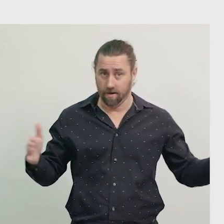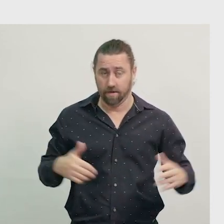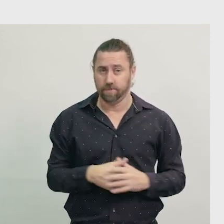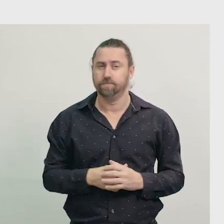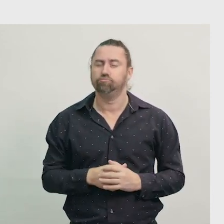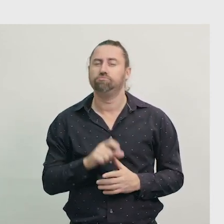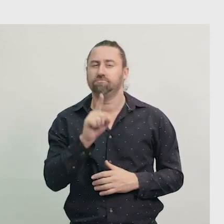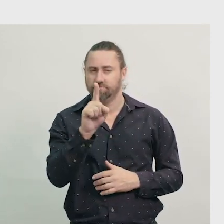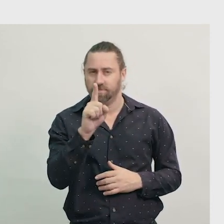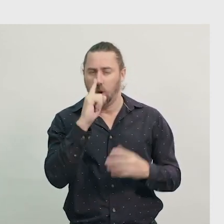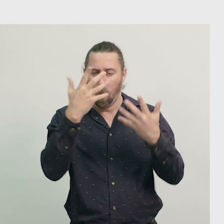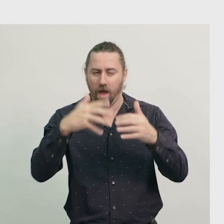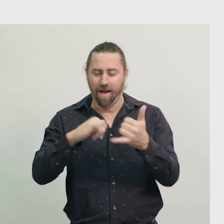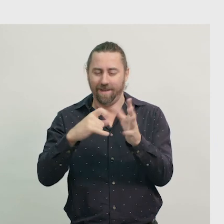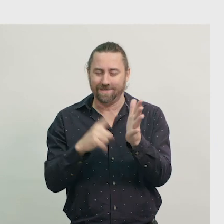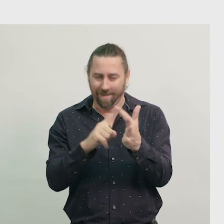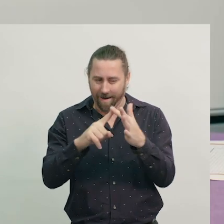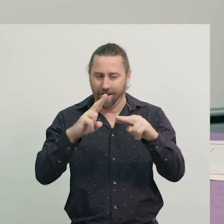Now we can work out the scale factor.